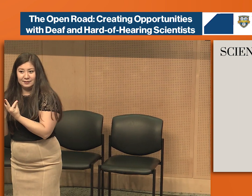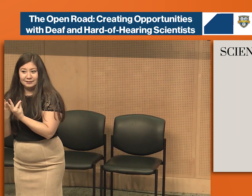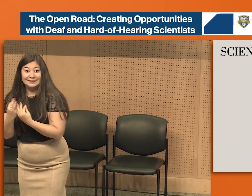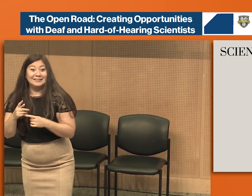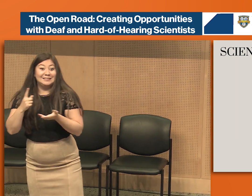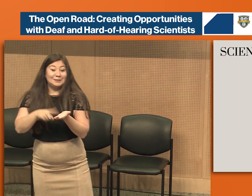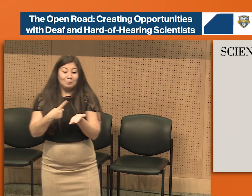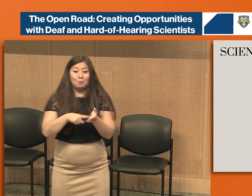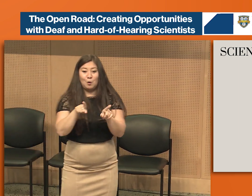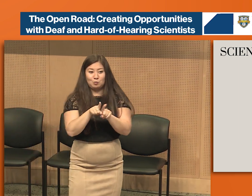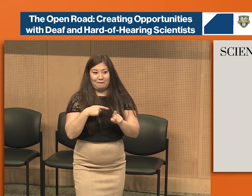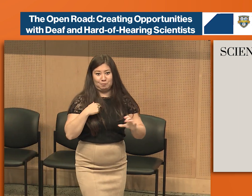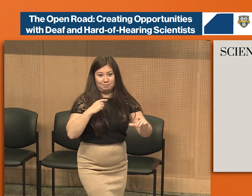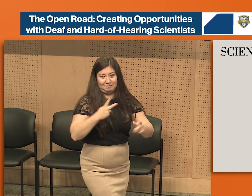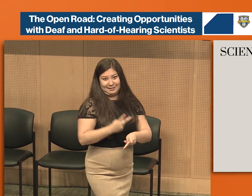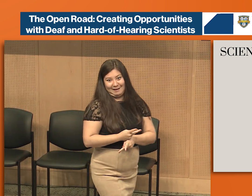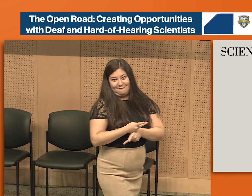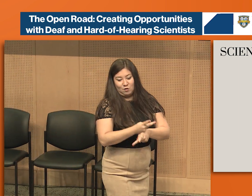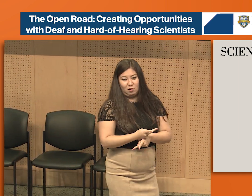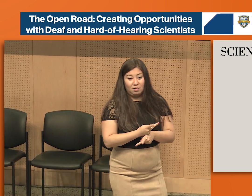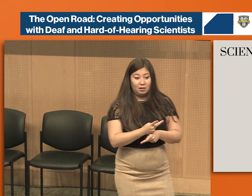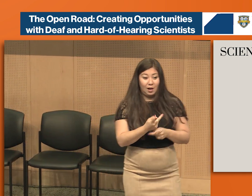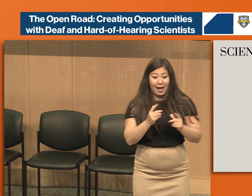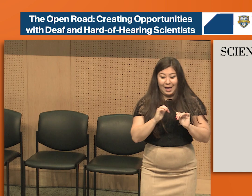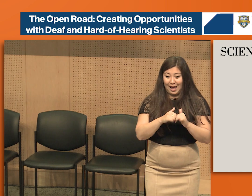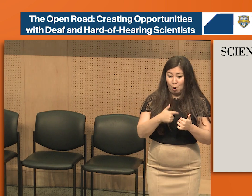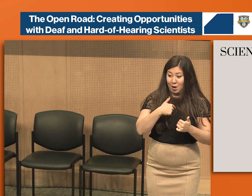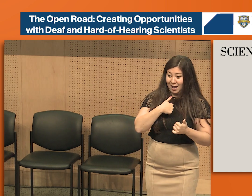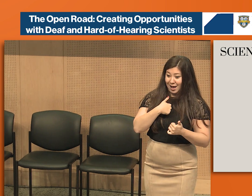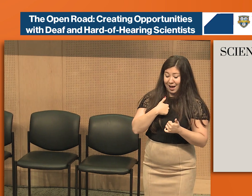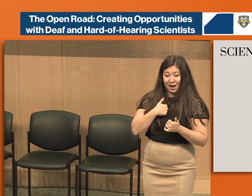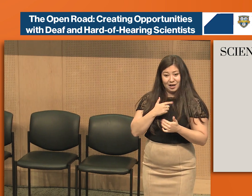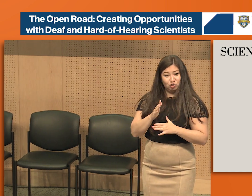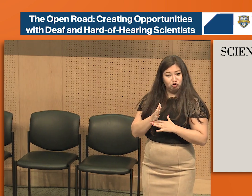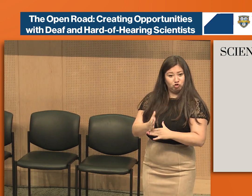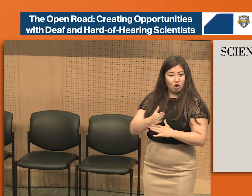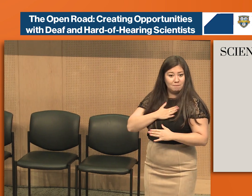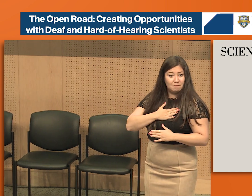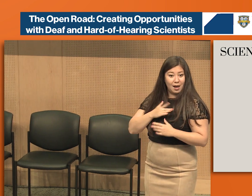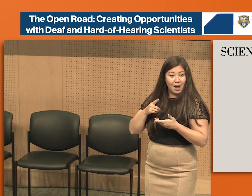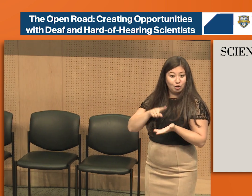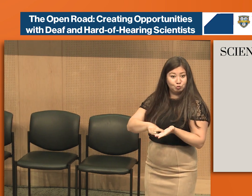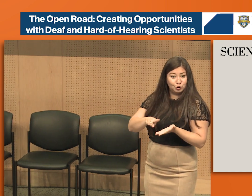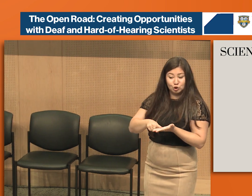with our family and friends. And so, as community scientist, I need to be able to convey